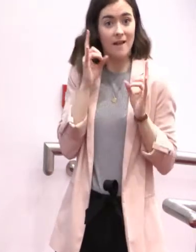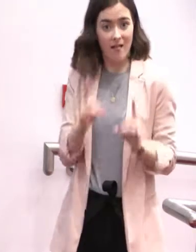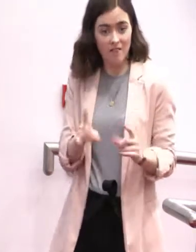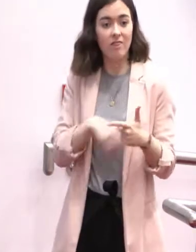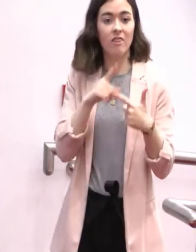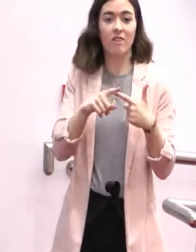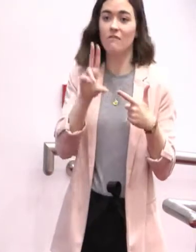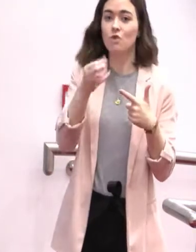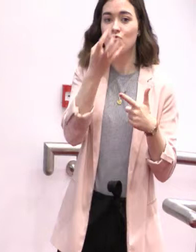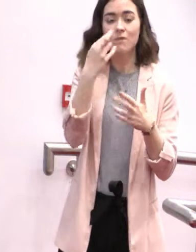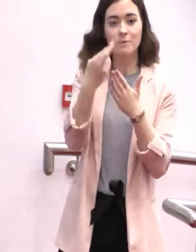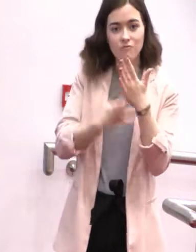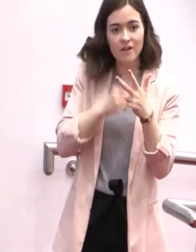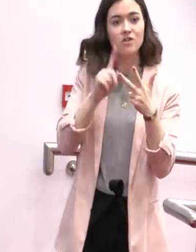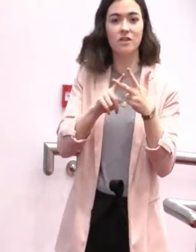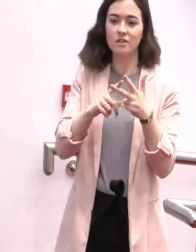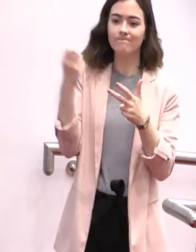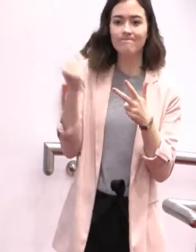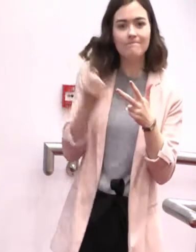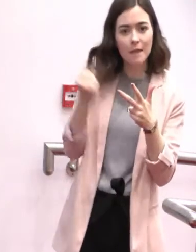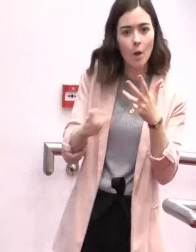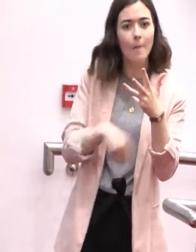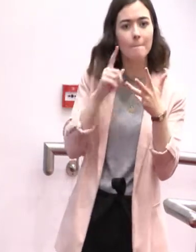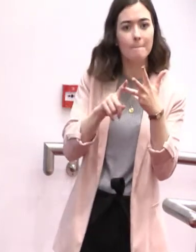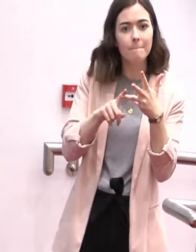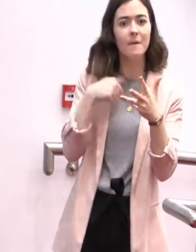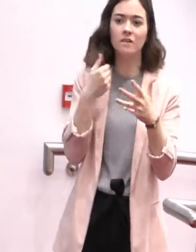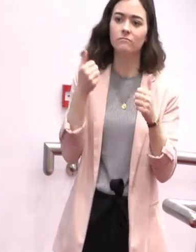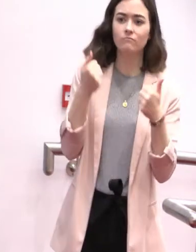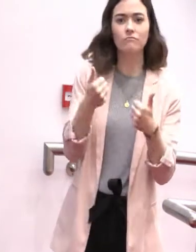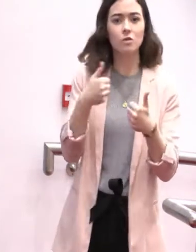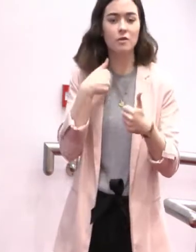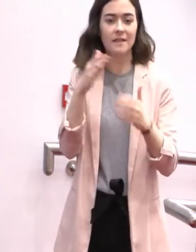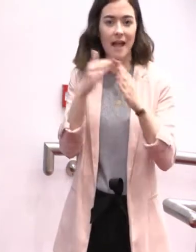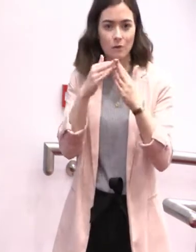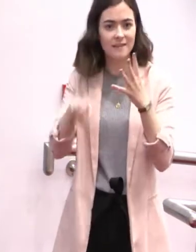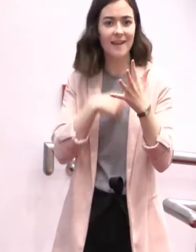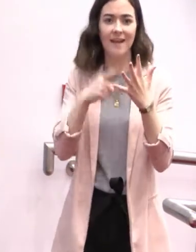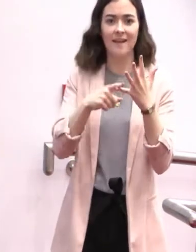proper housing or experienced with children and have positive attitudes towards foster